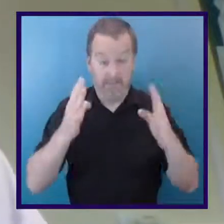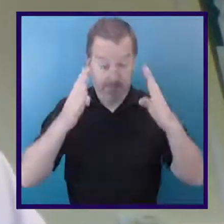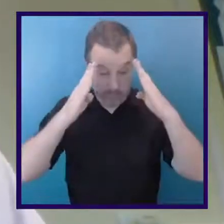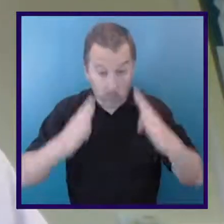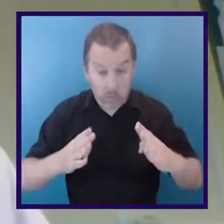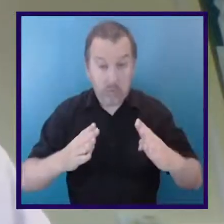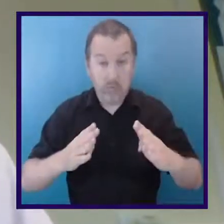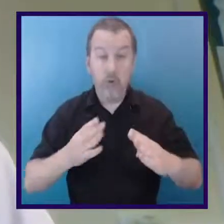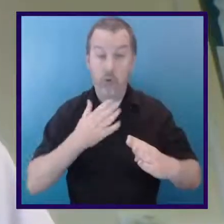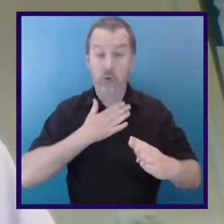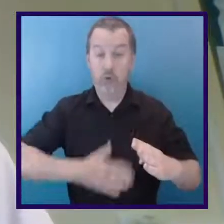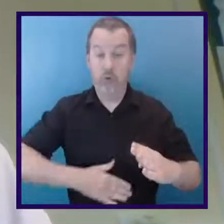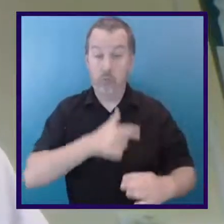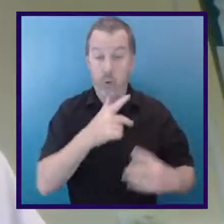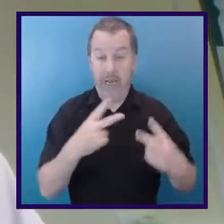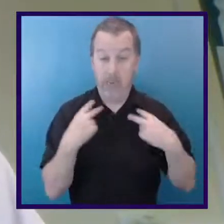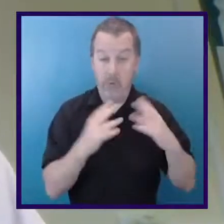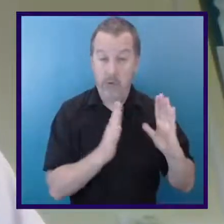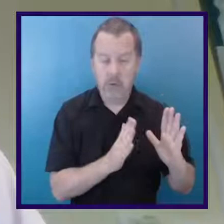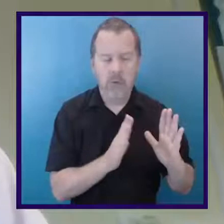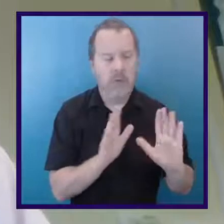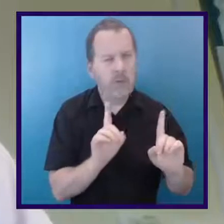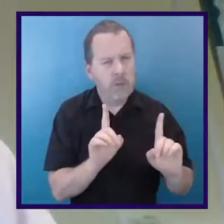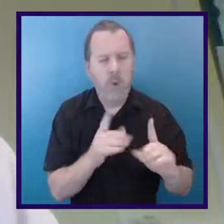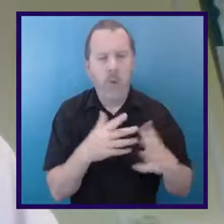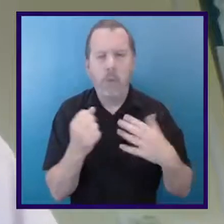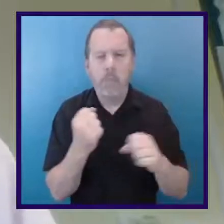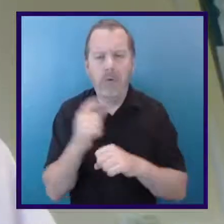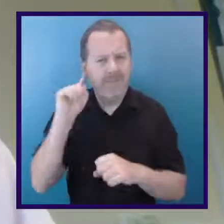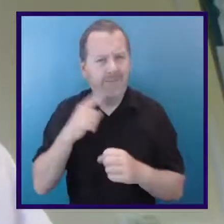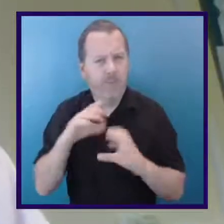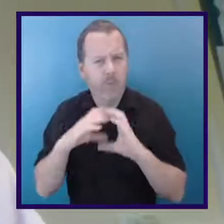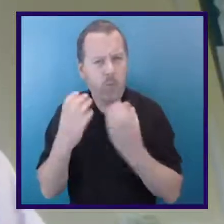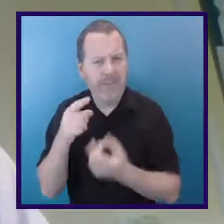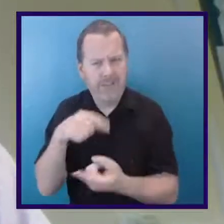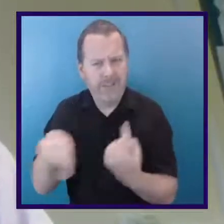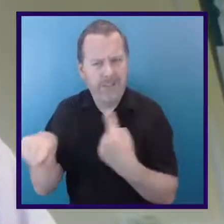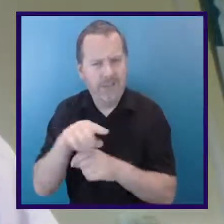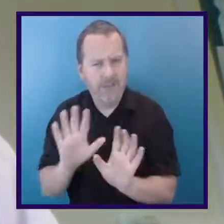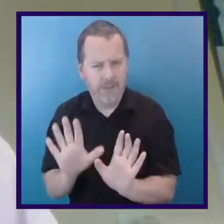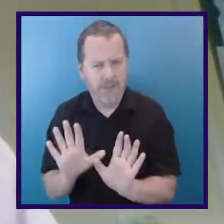We look at languages just in the purely spoken languages, but we also have to think of our colleagues in the deaf community.